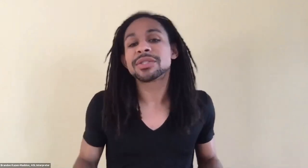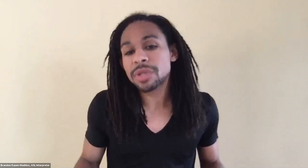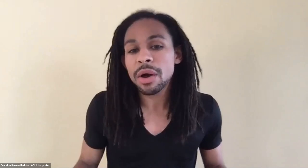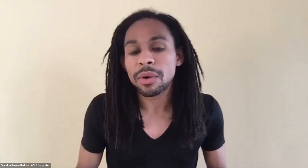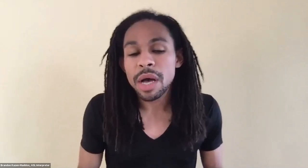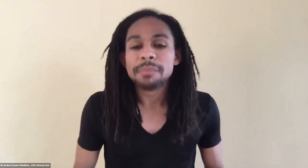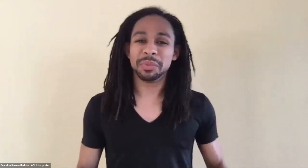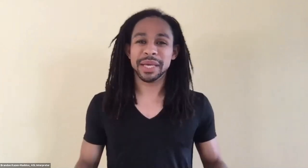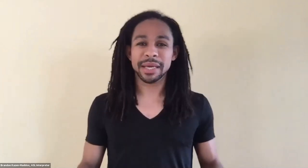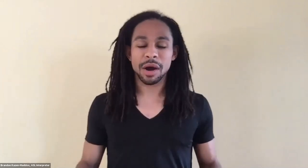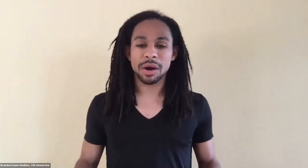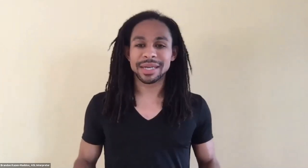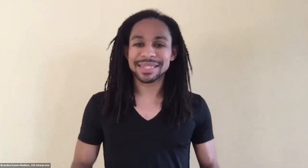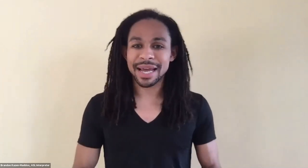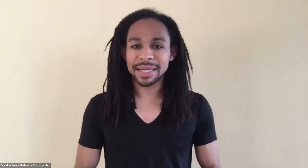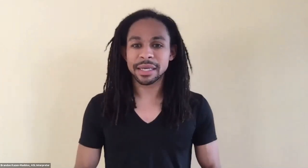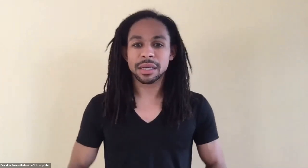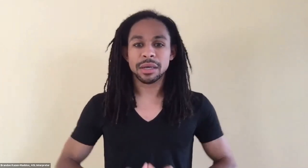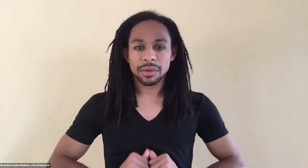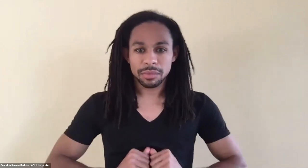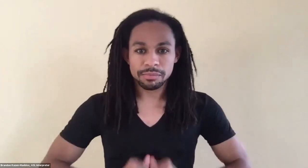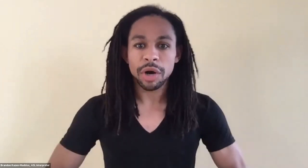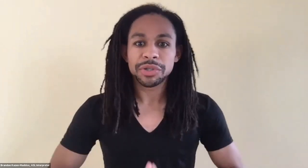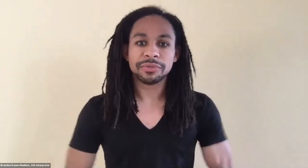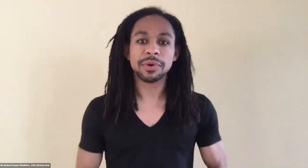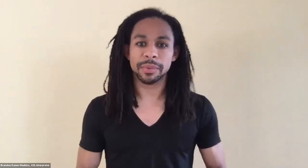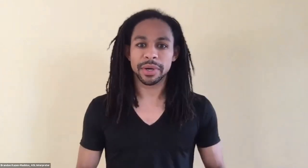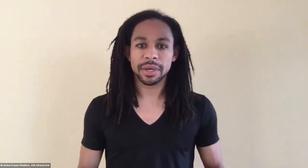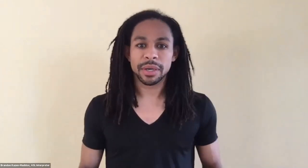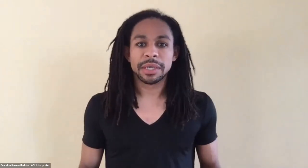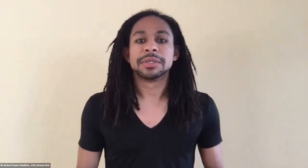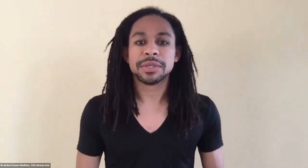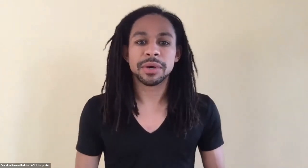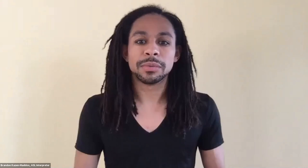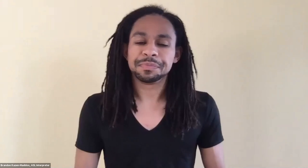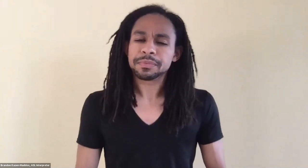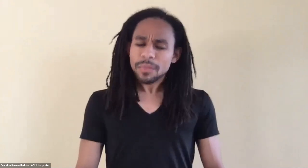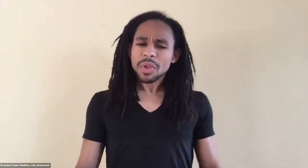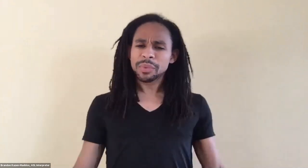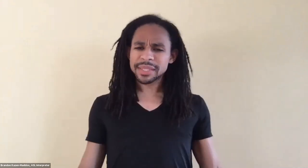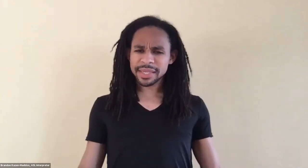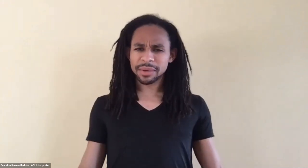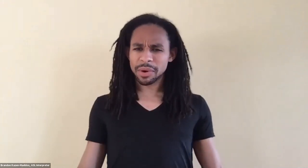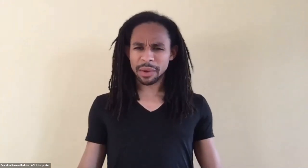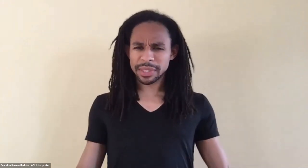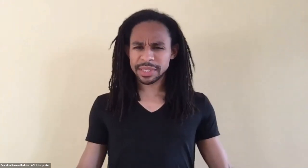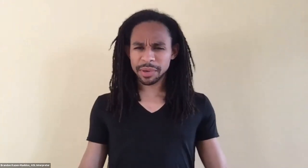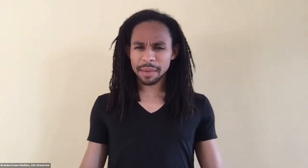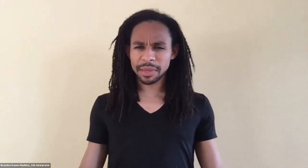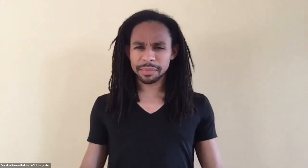It's slow, but we are on a steady march forward. So we see, okay, what's the problem